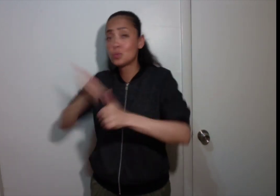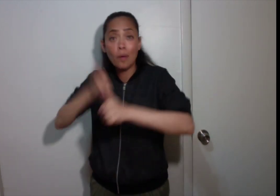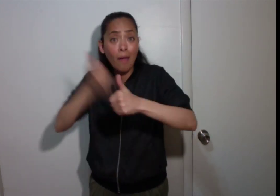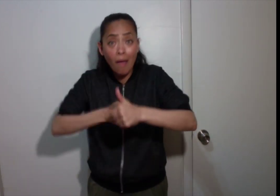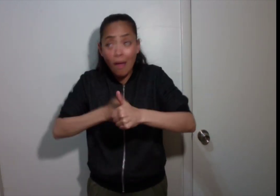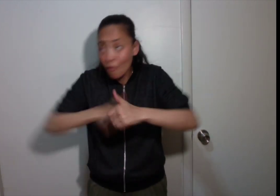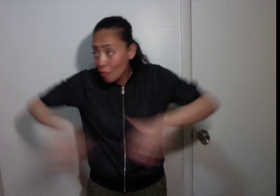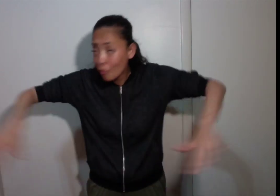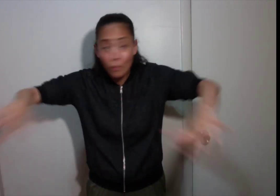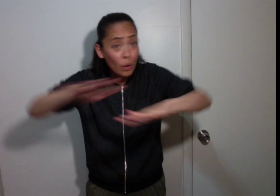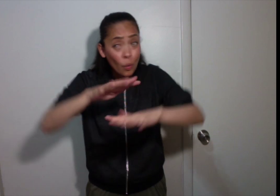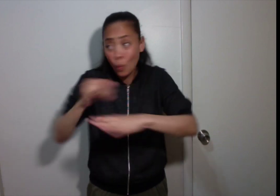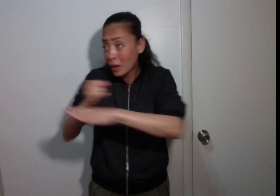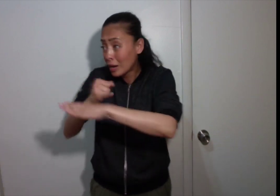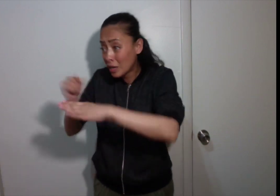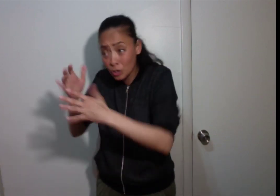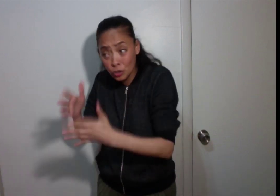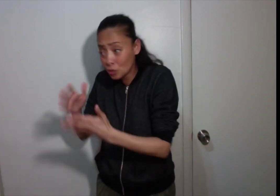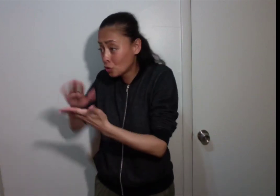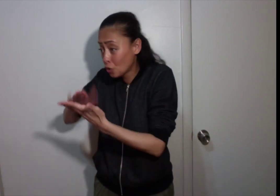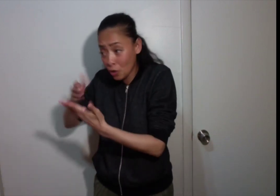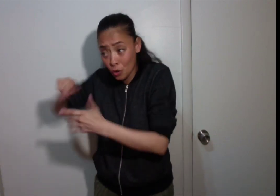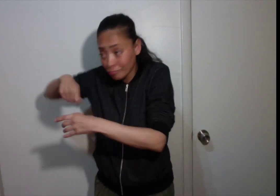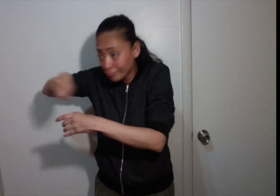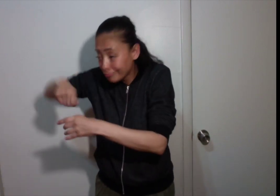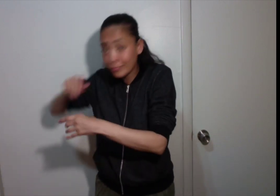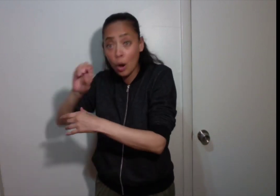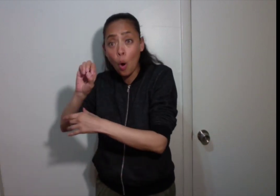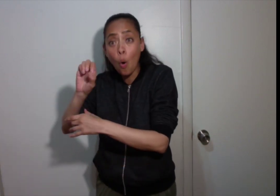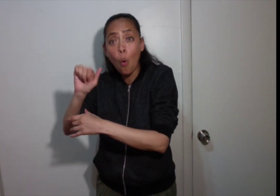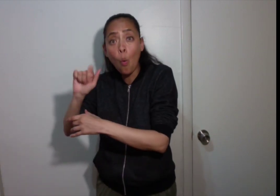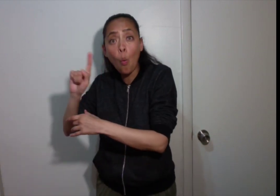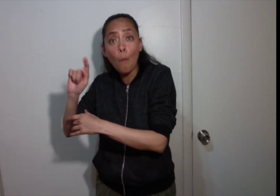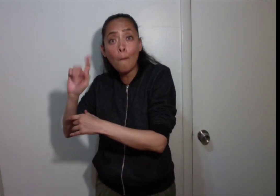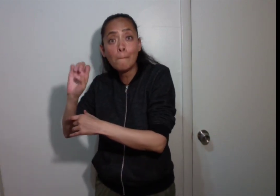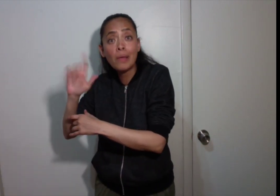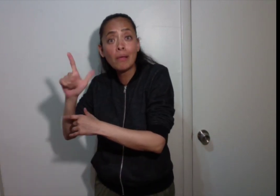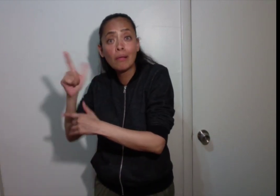To everyone from the intern who made me oatmeal